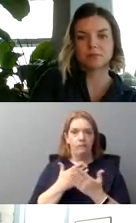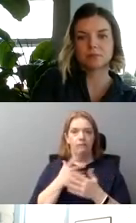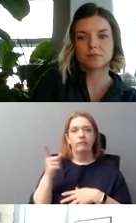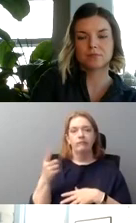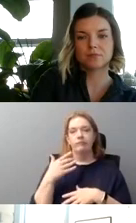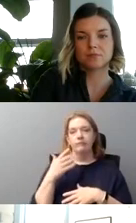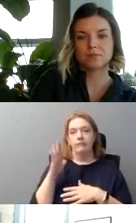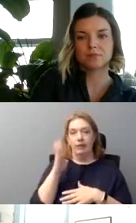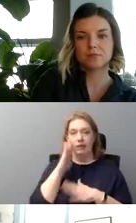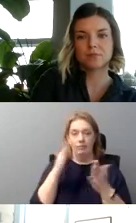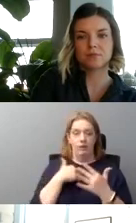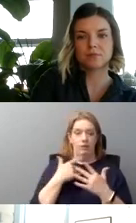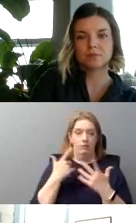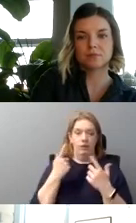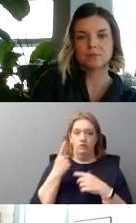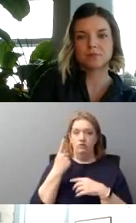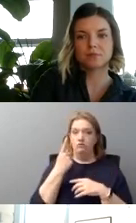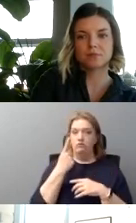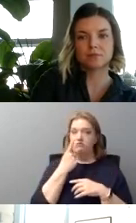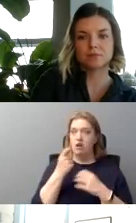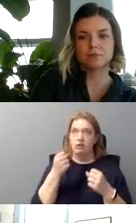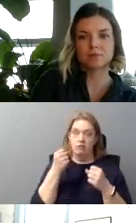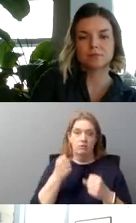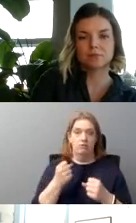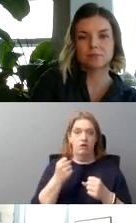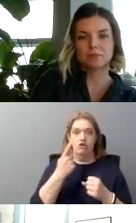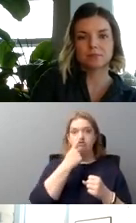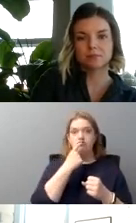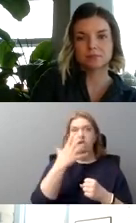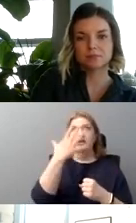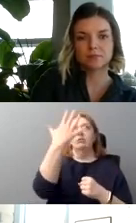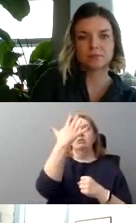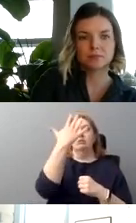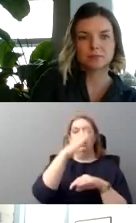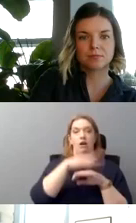painting, it's bright red it's hanging over his bed, and god forbid there was an earthquake, that